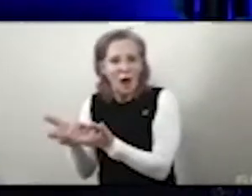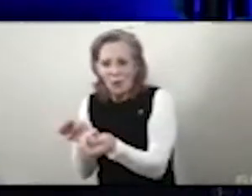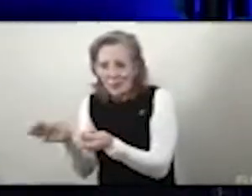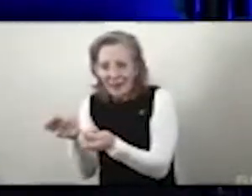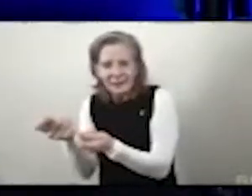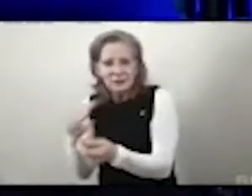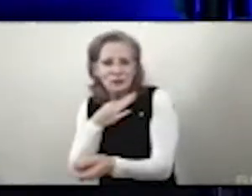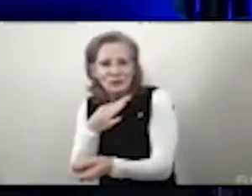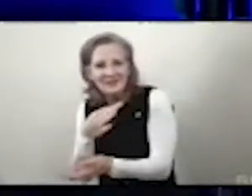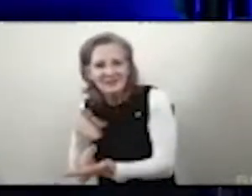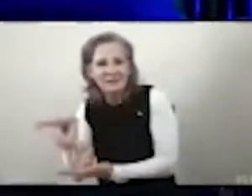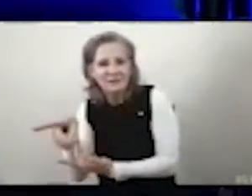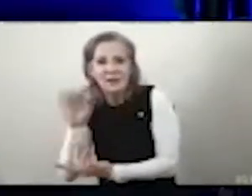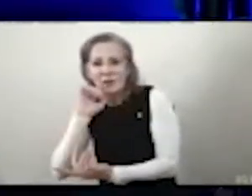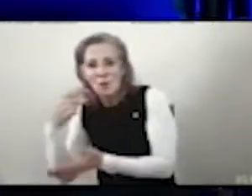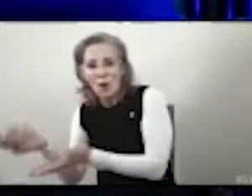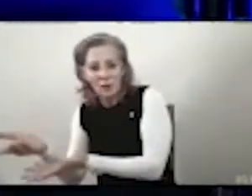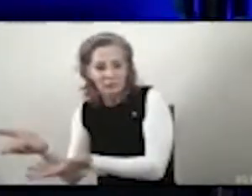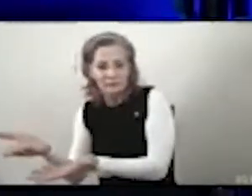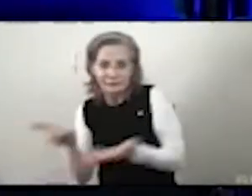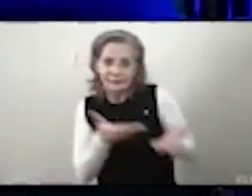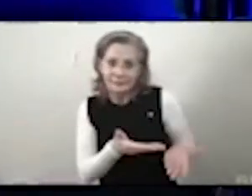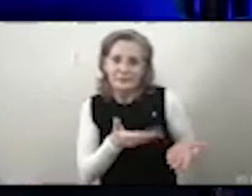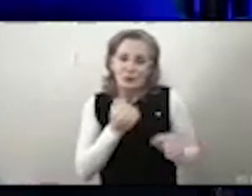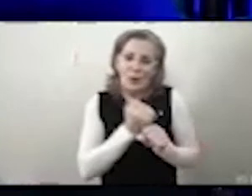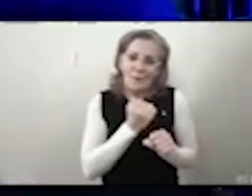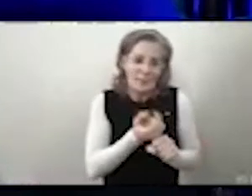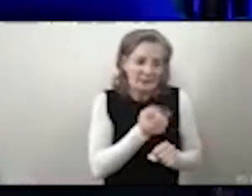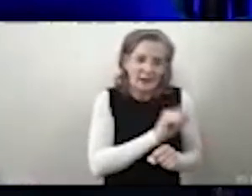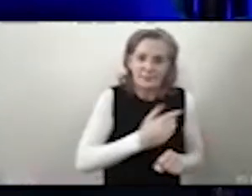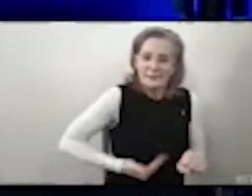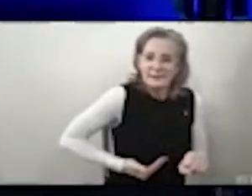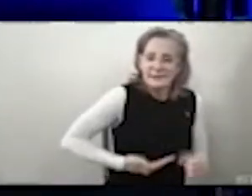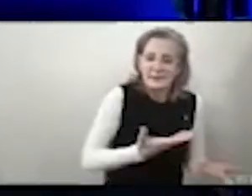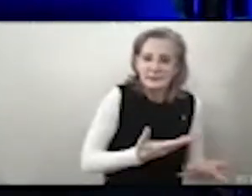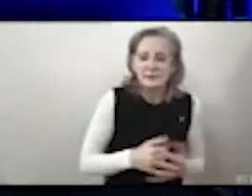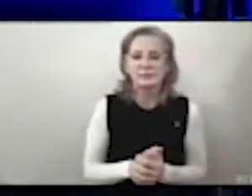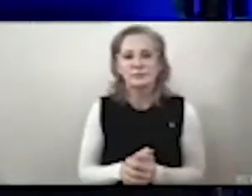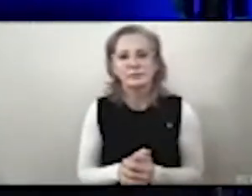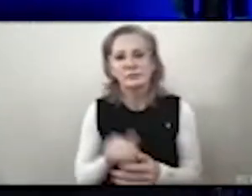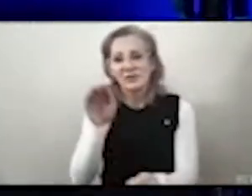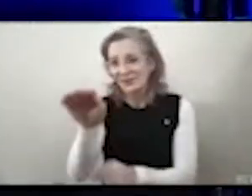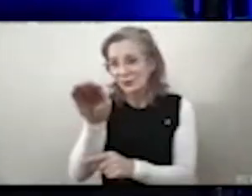Inevitably, unexpected challenges and future shocks will occur. And the Commission further recommends